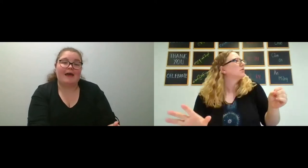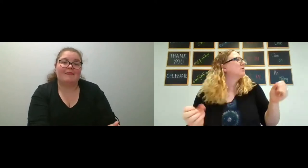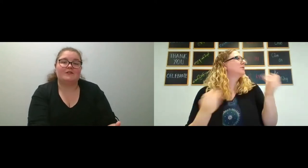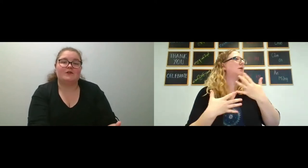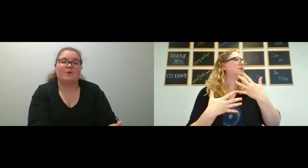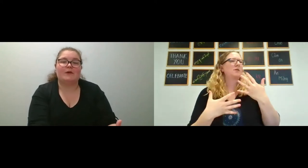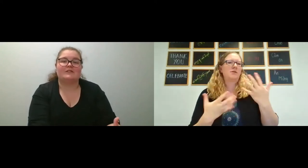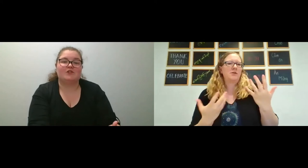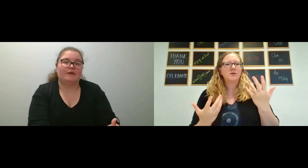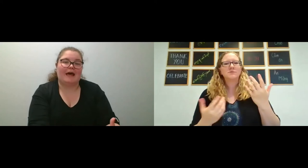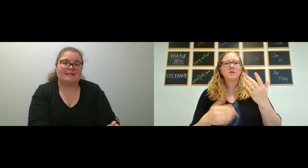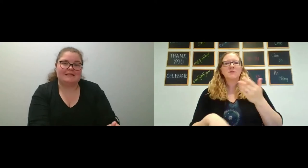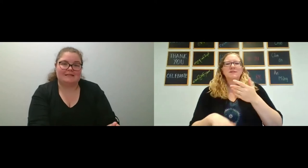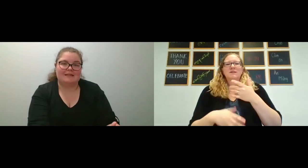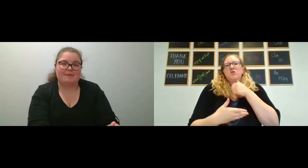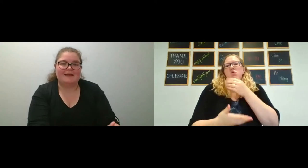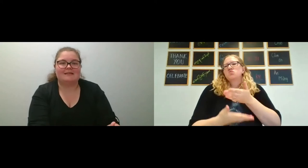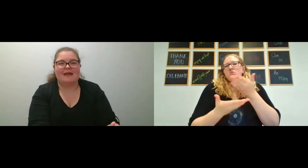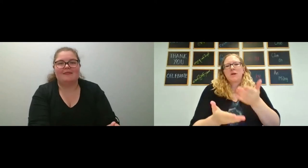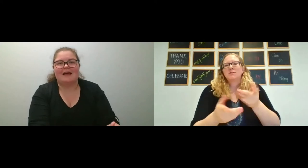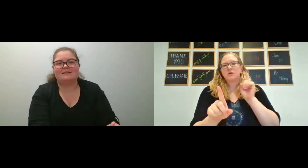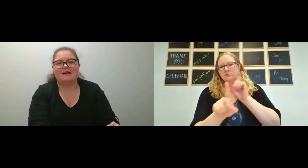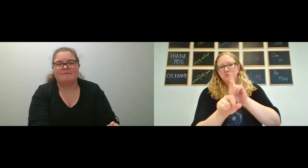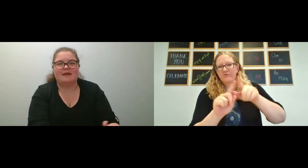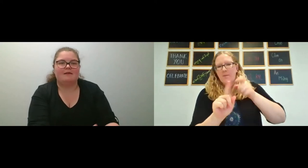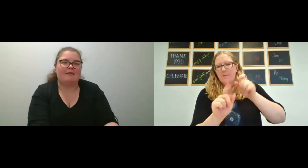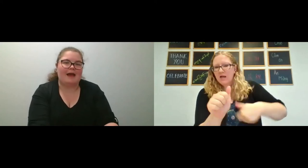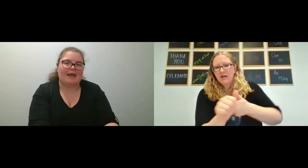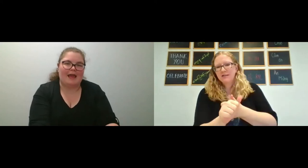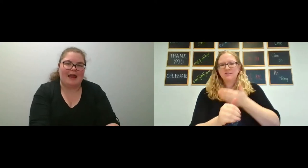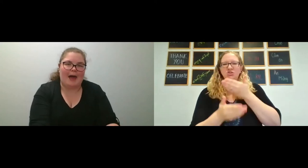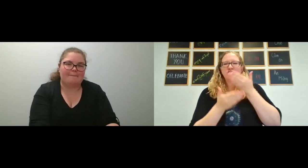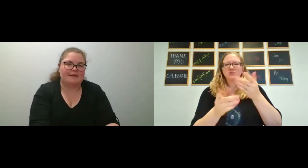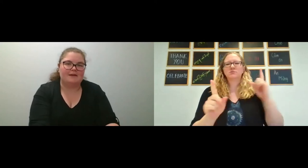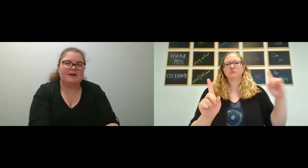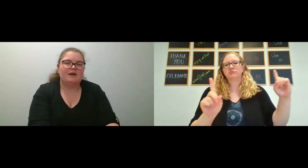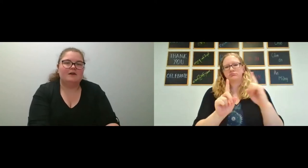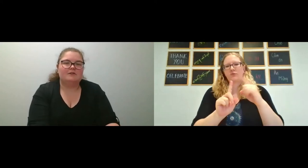and they don't get startled as easily because again, that's something that can happen.